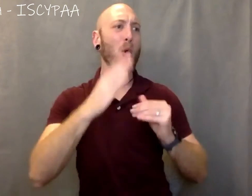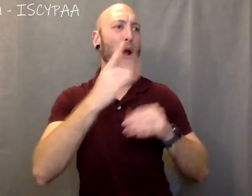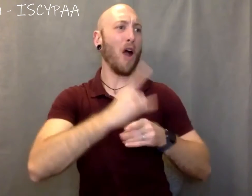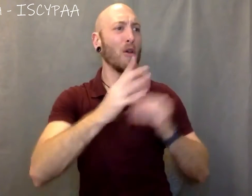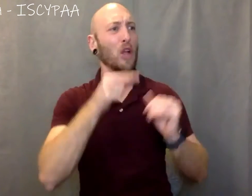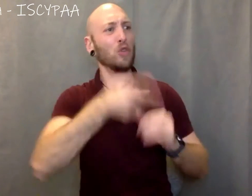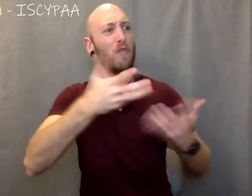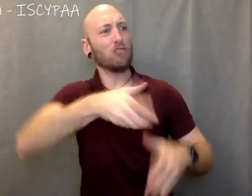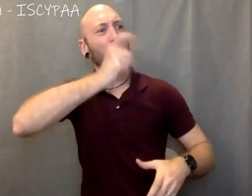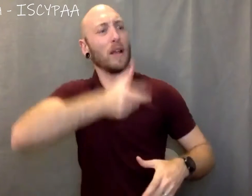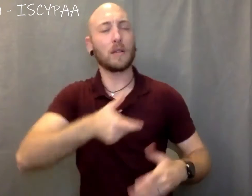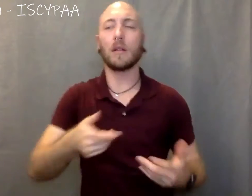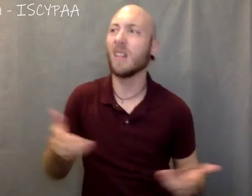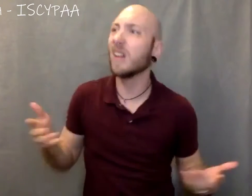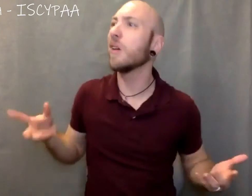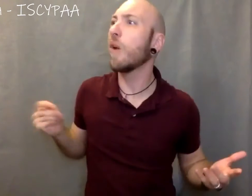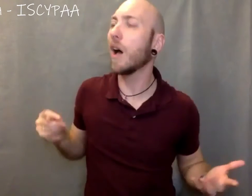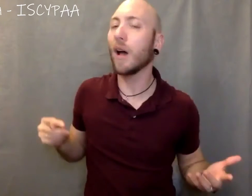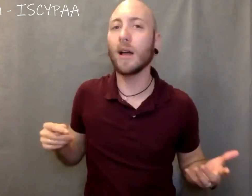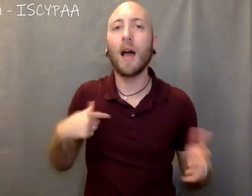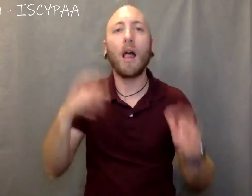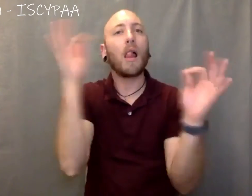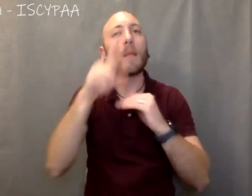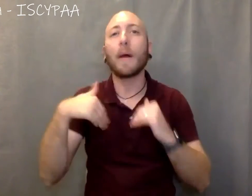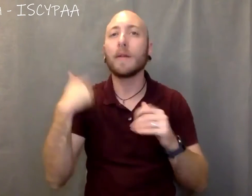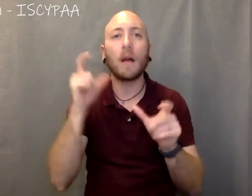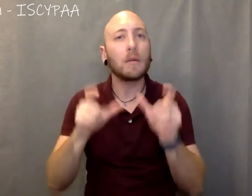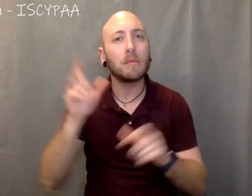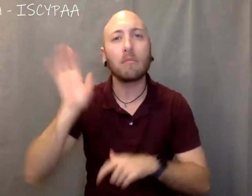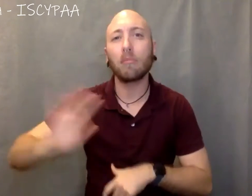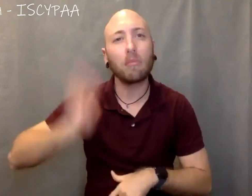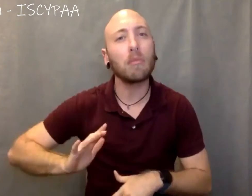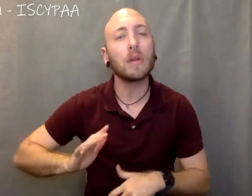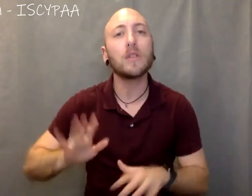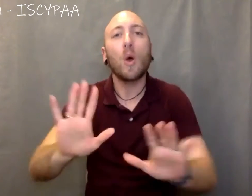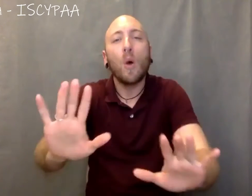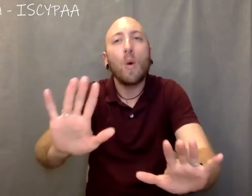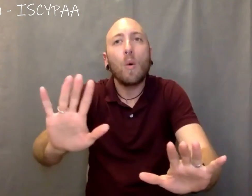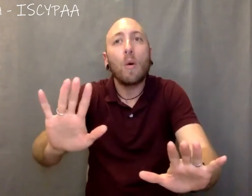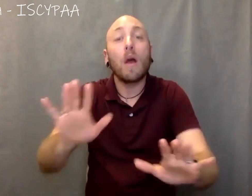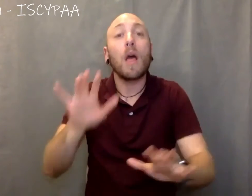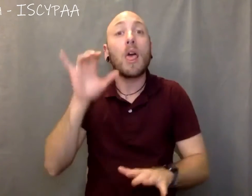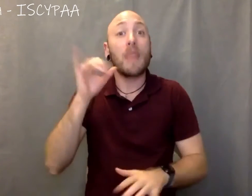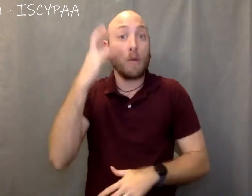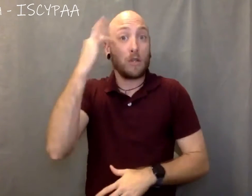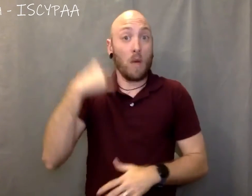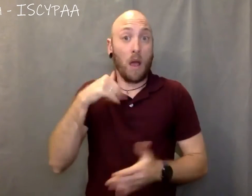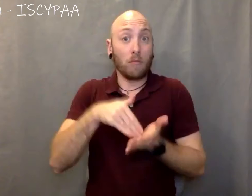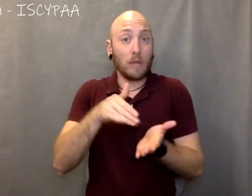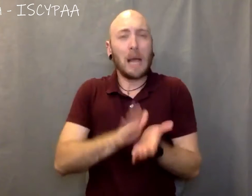you know, and I didn't know anything about young people's back then you know so I'm not saying that's not the that's the reason it didn't stay sober I honestly